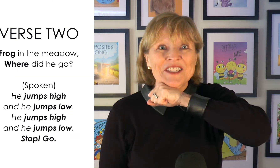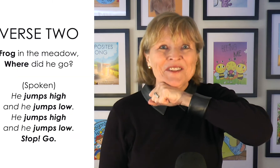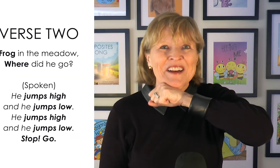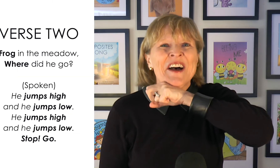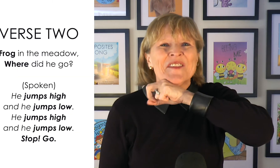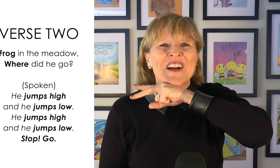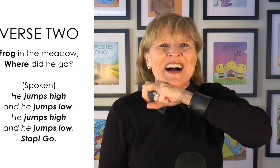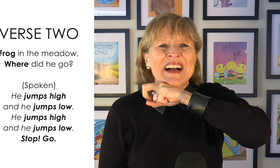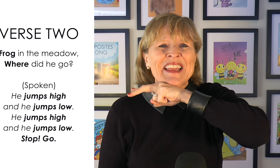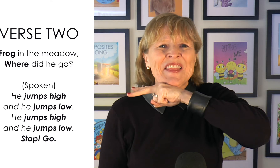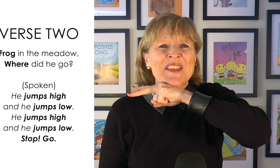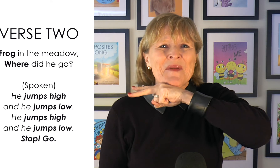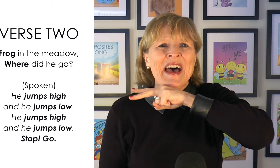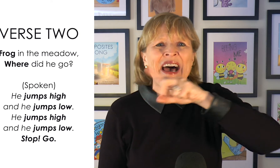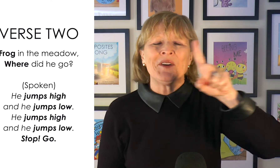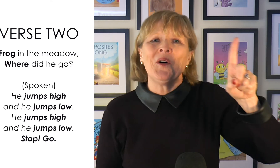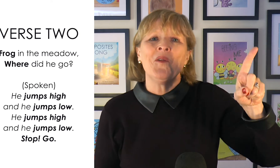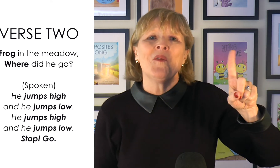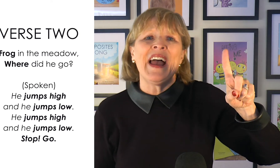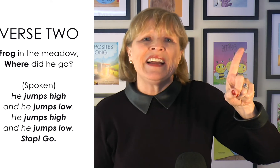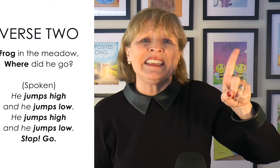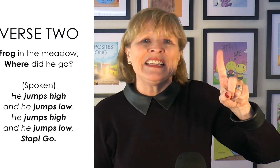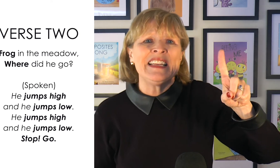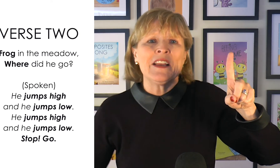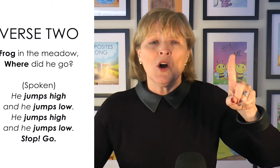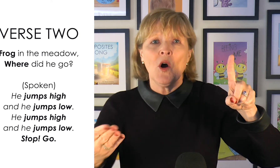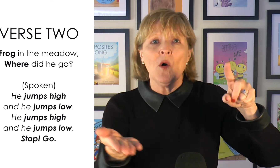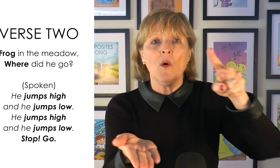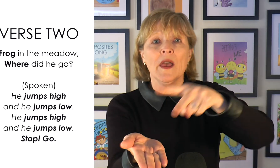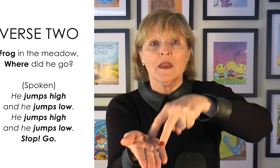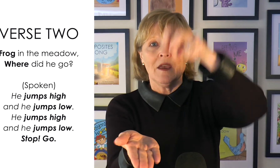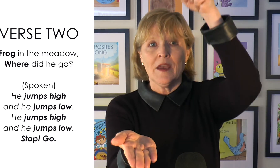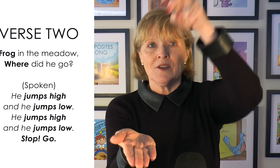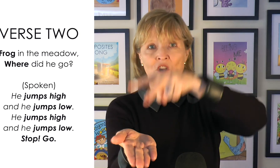Verse two: "FROG in the meadow, WHERE did he go?